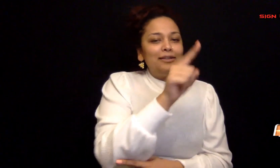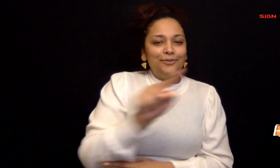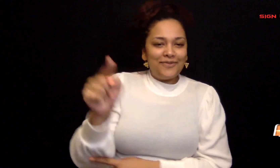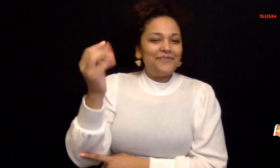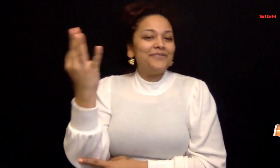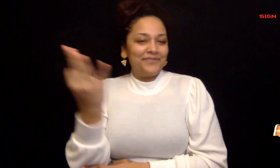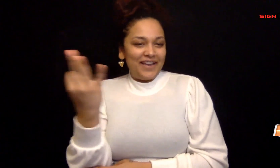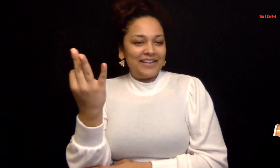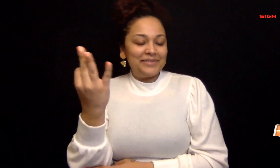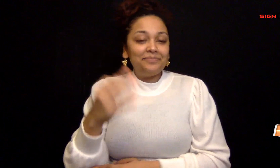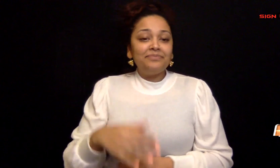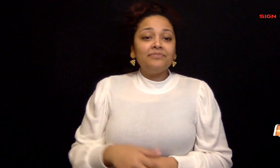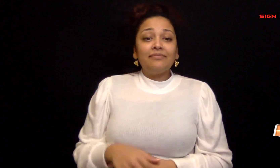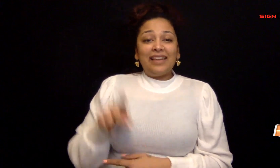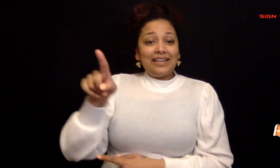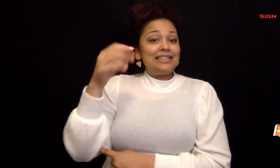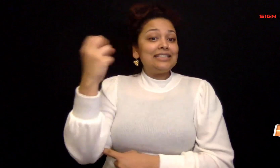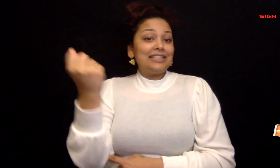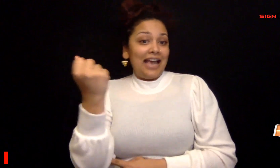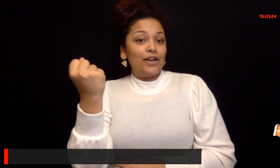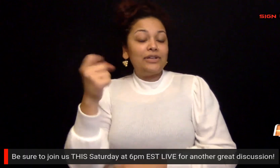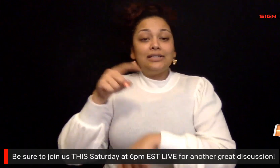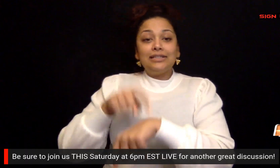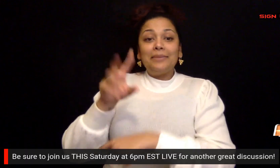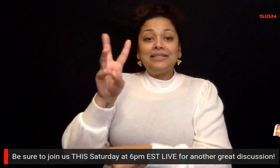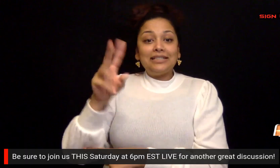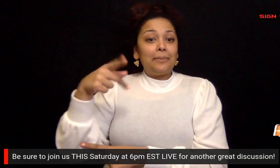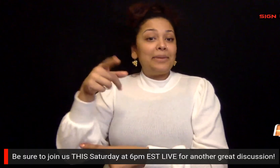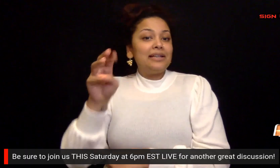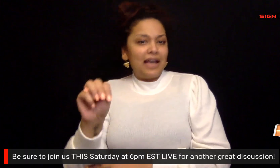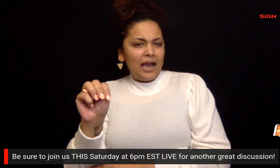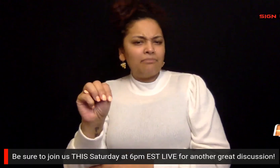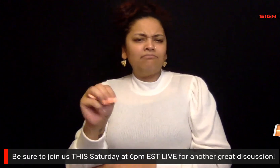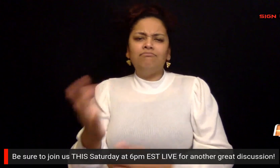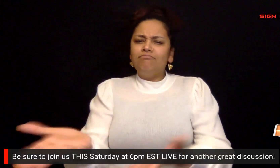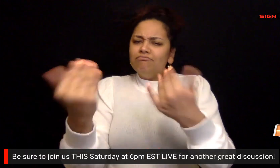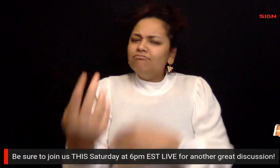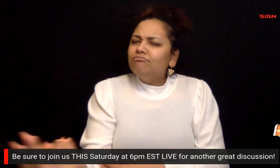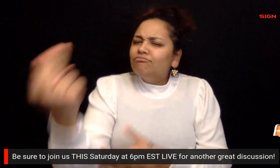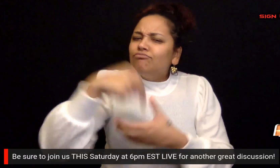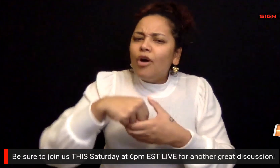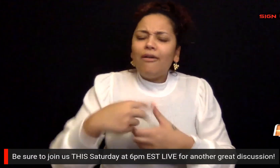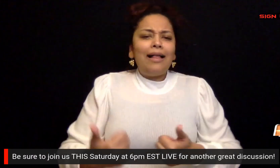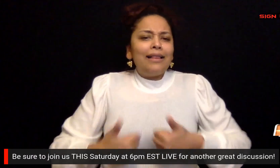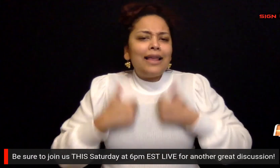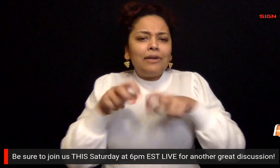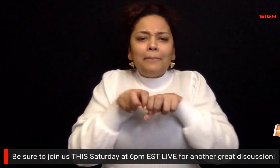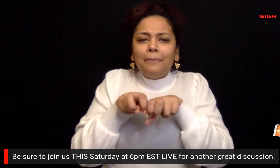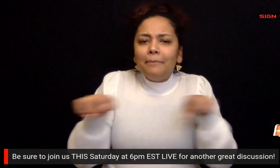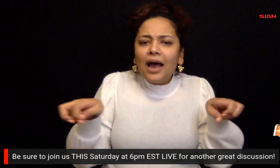Friday then this Saturday at 6 PM Eastern time join us for a live panel of diverse guests